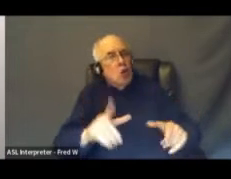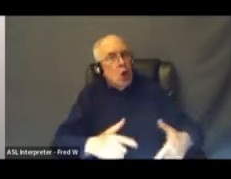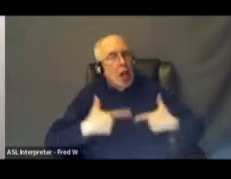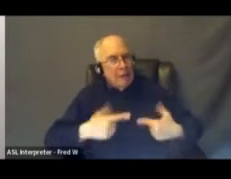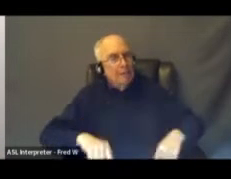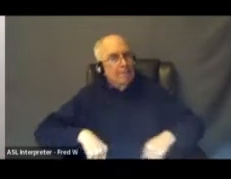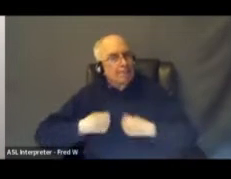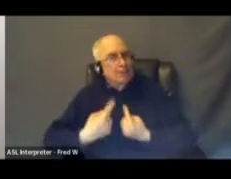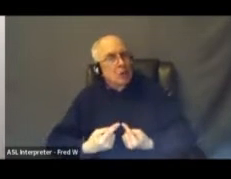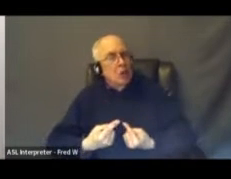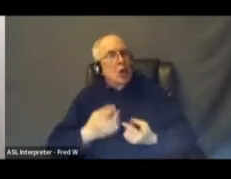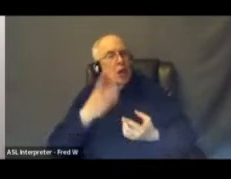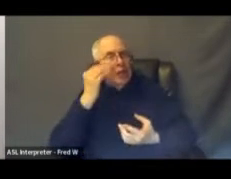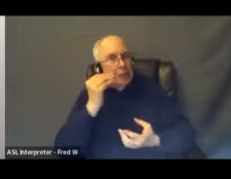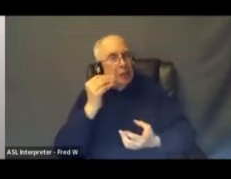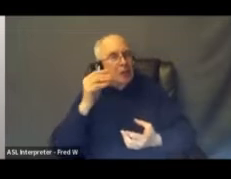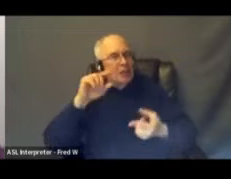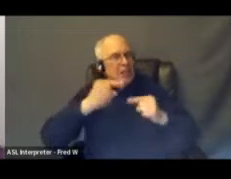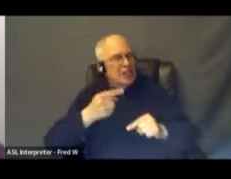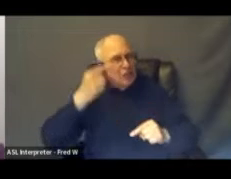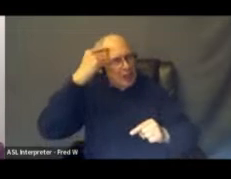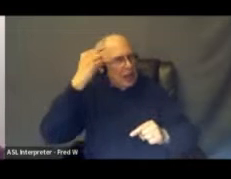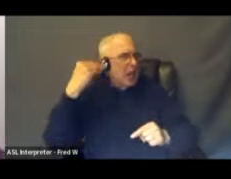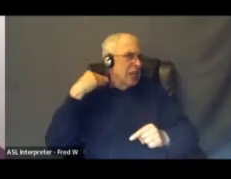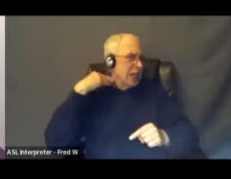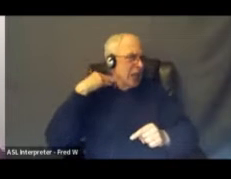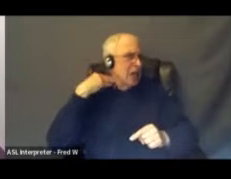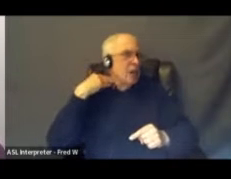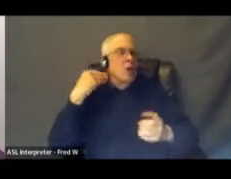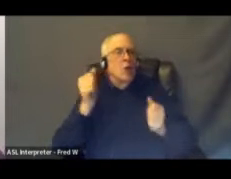head or neck through explosions or blasts? This is a question I often have to explain.